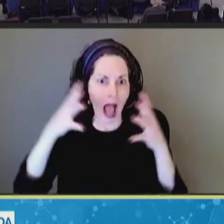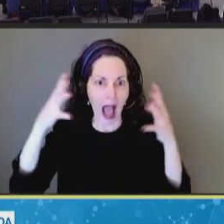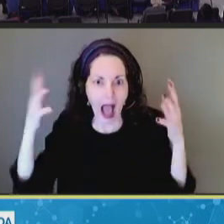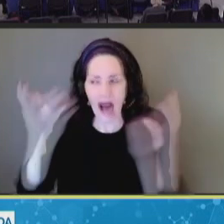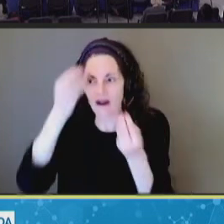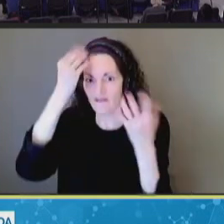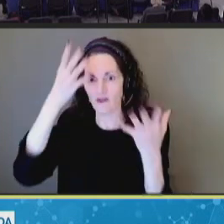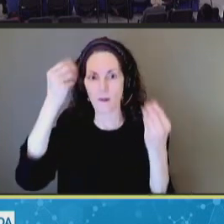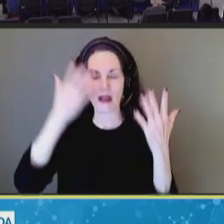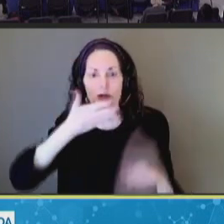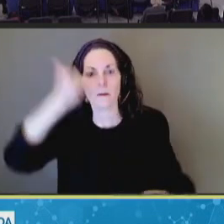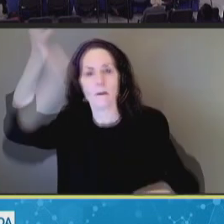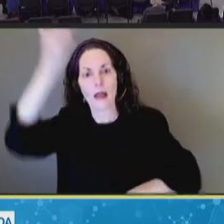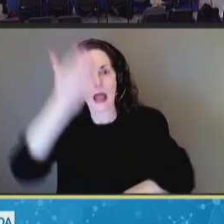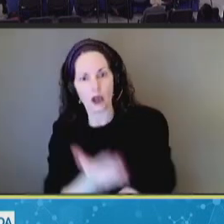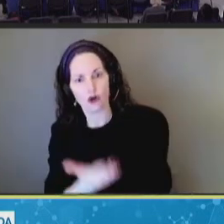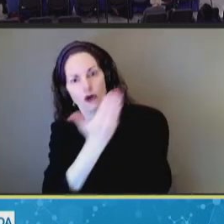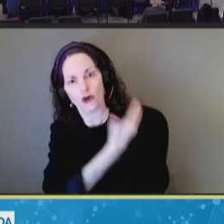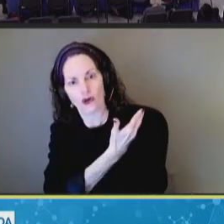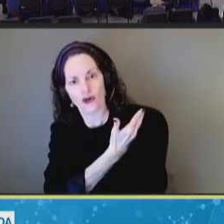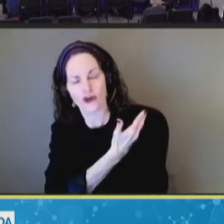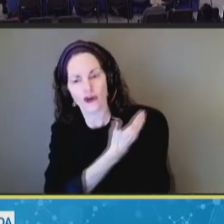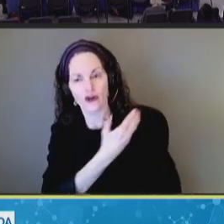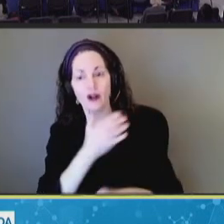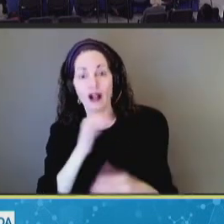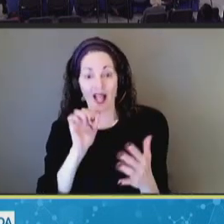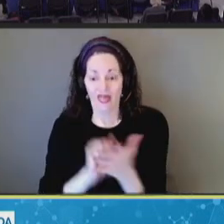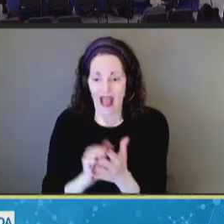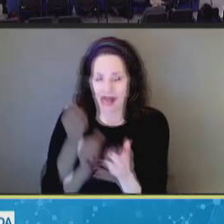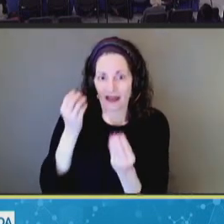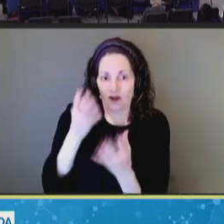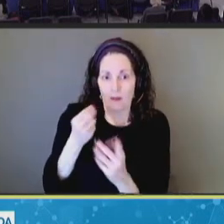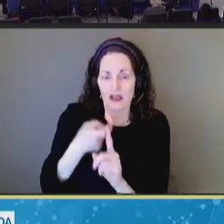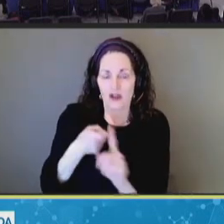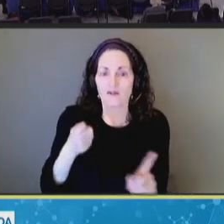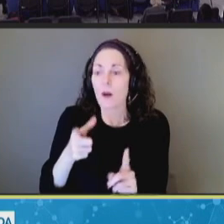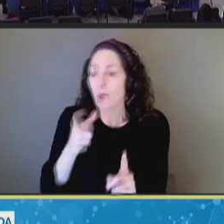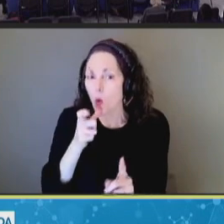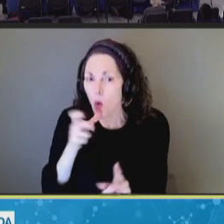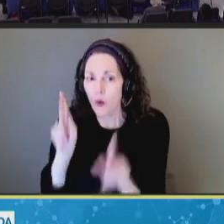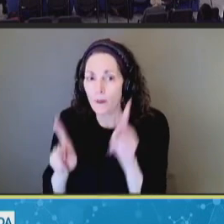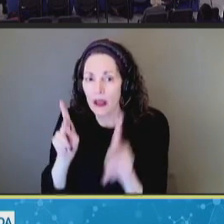amount of data that we have on individuals receiving the COVID-19 primary -- complete